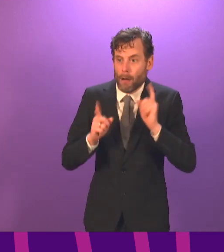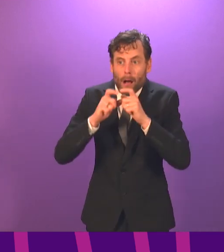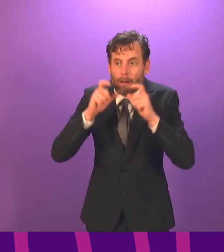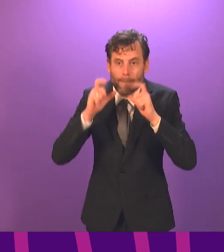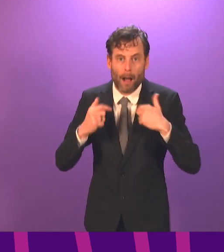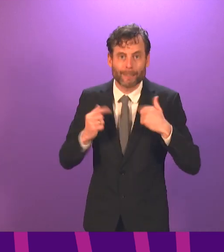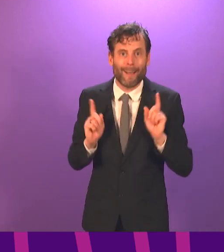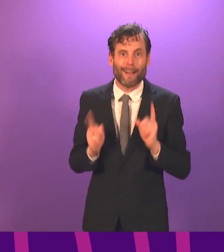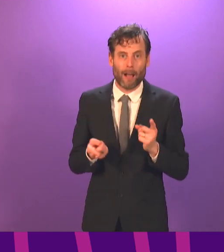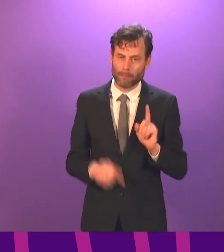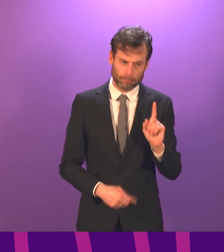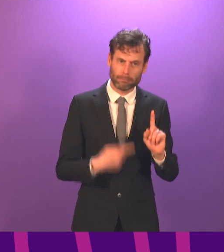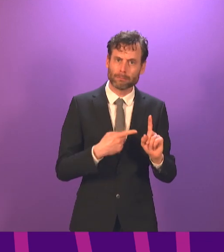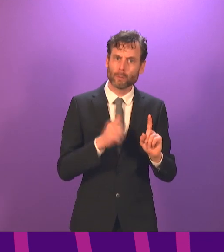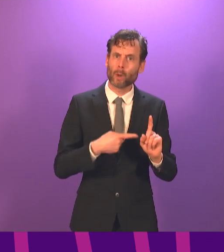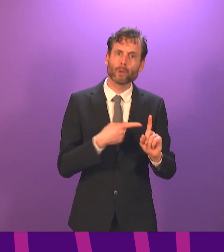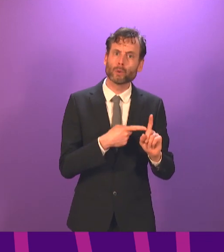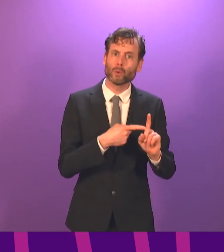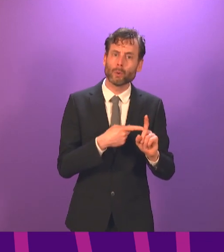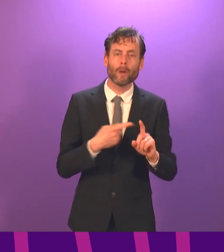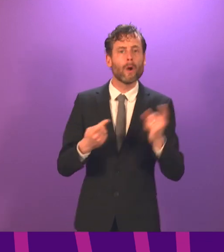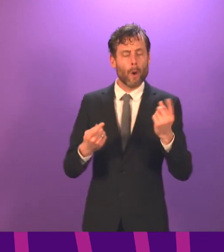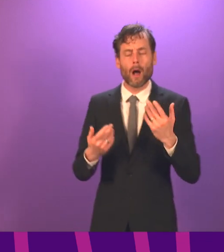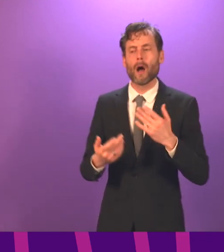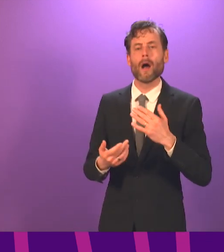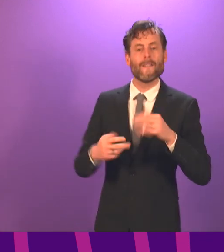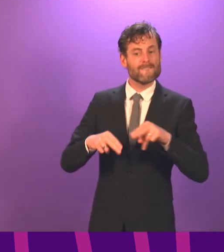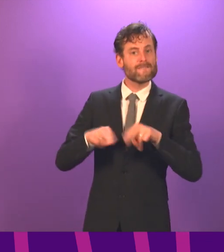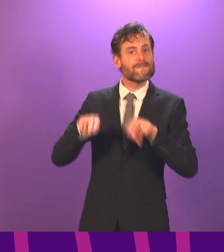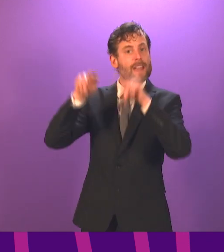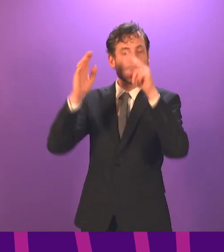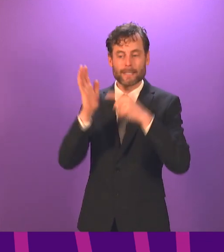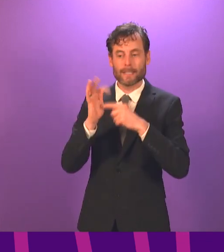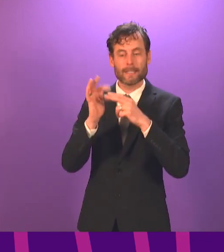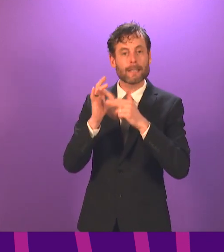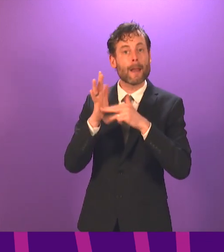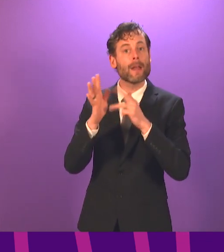issues such as canvassing tenements and flats from 5 April? Do we not need clarity on those issues,